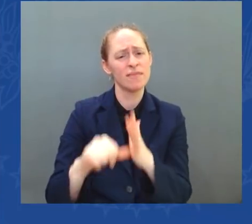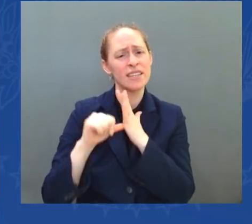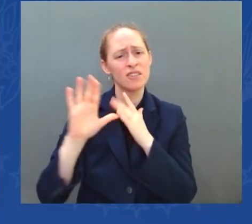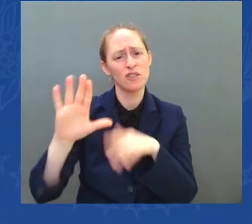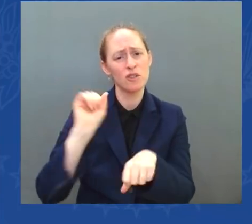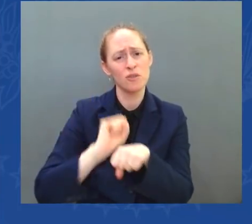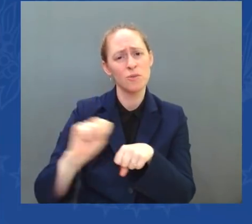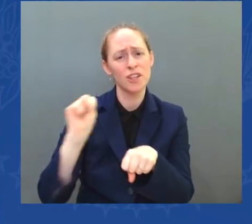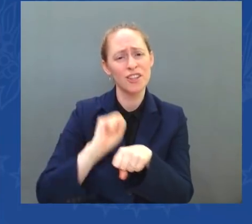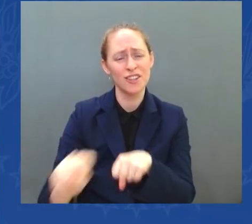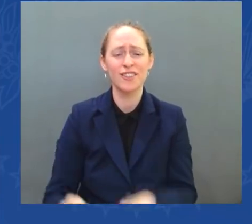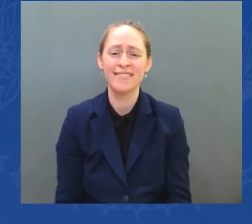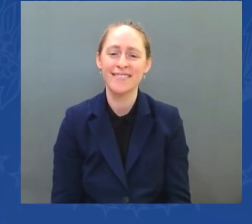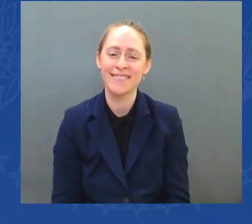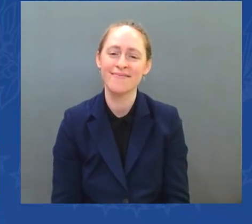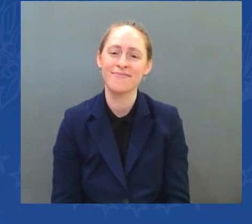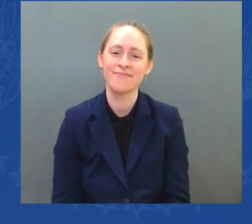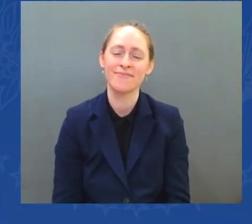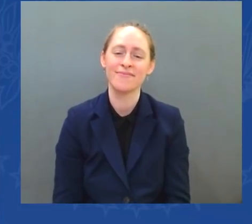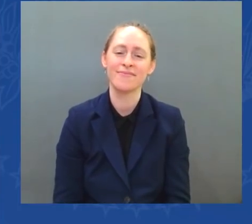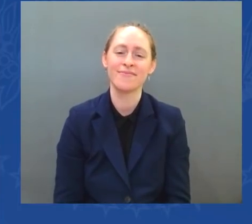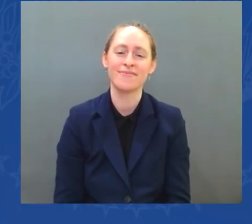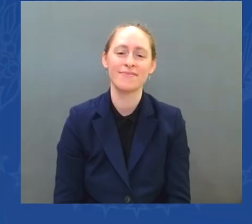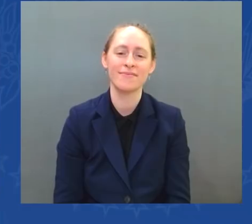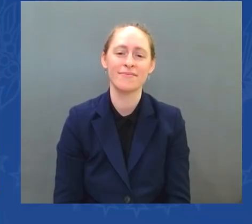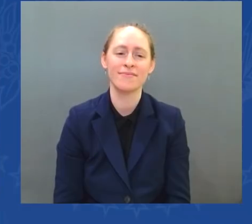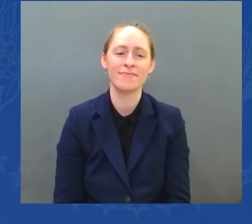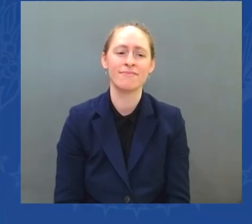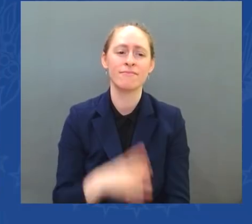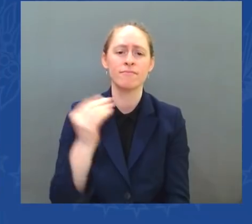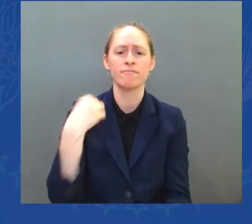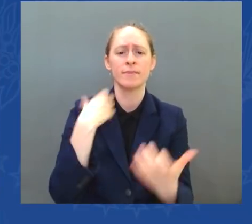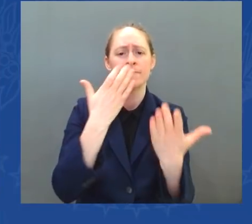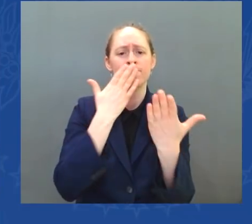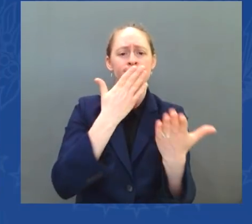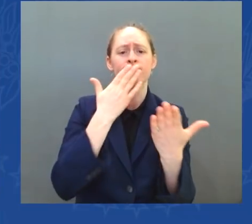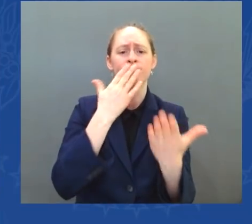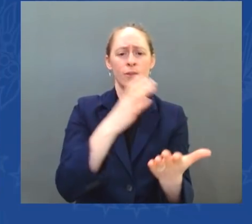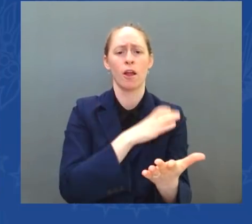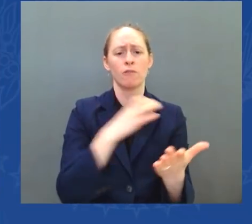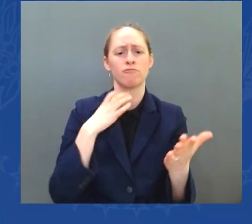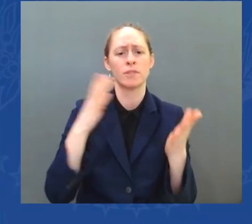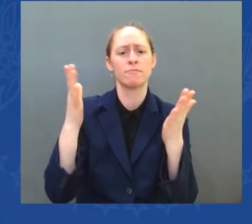did I see here? There you go, man. Stand up. I want you to stand up. This guy --